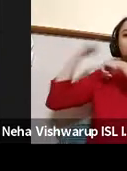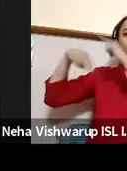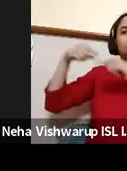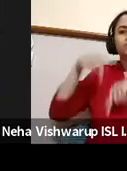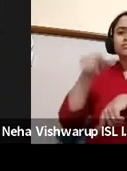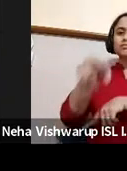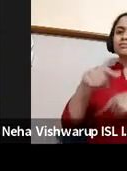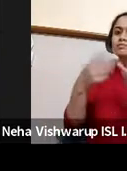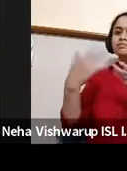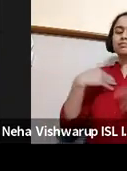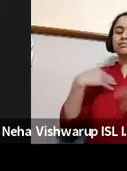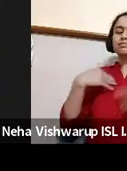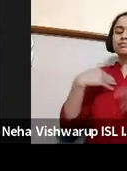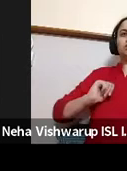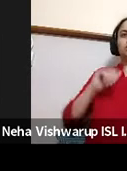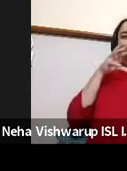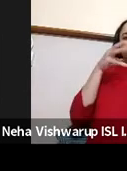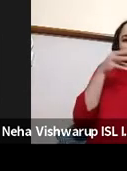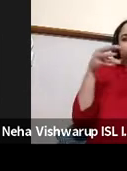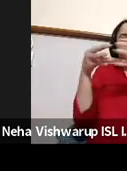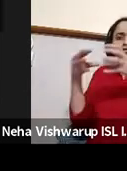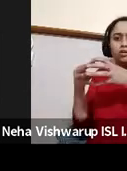elite colonial legacy but as the medium became